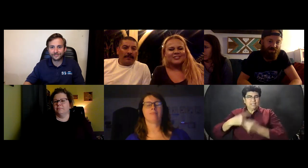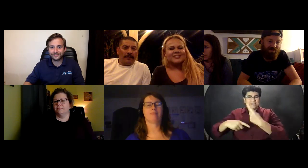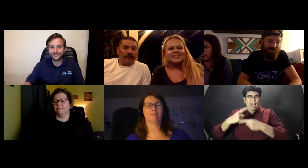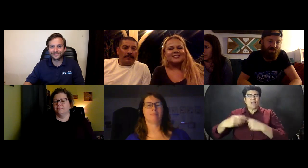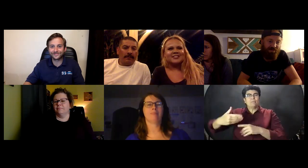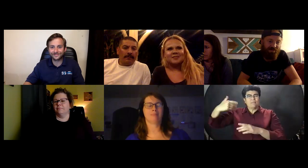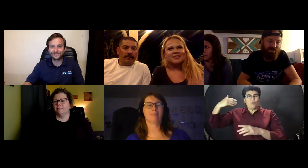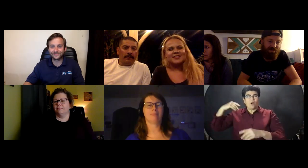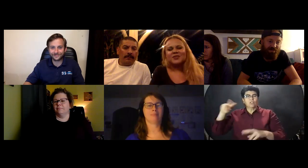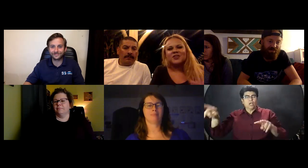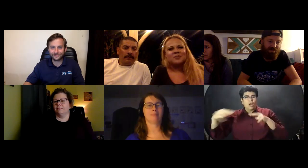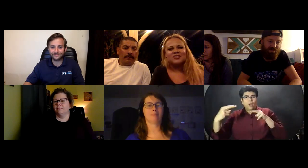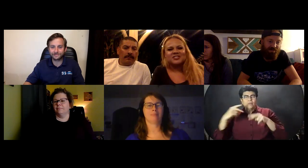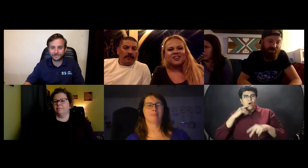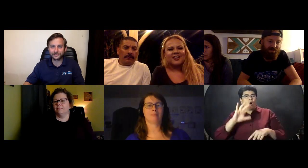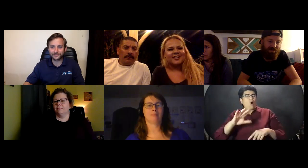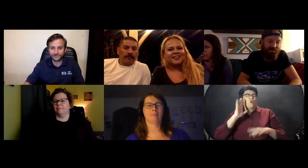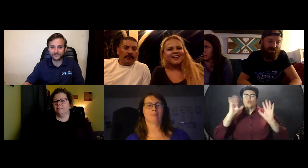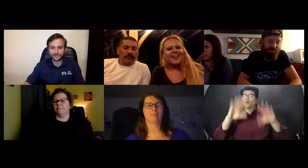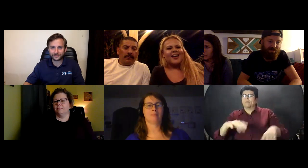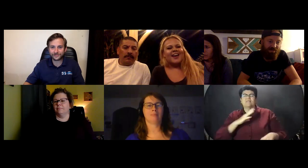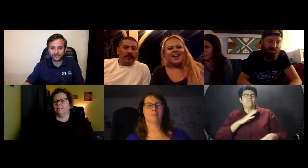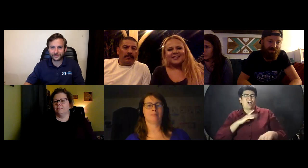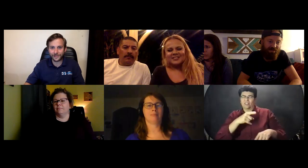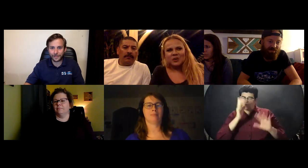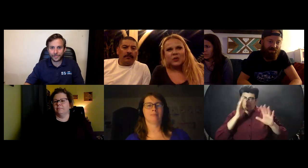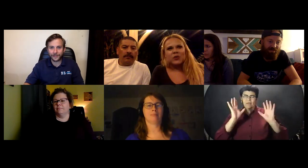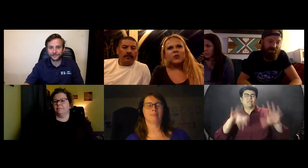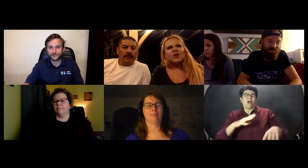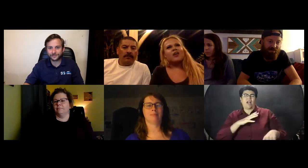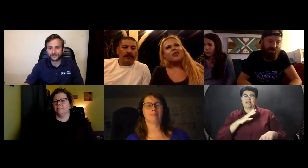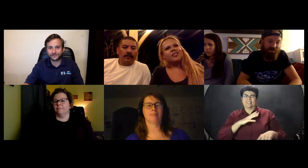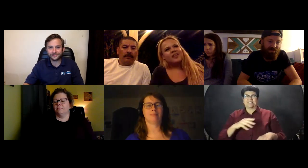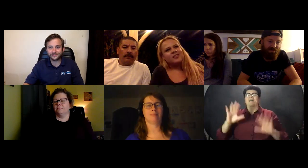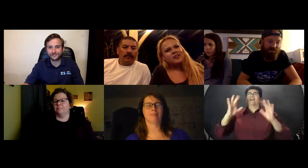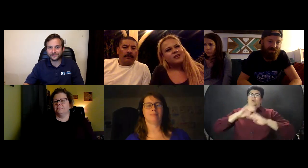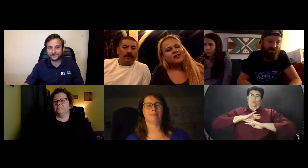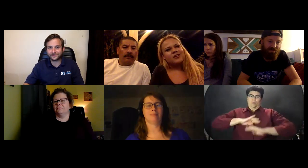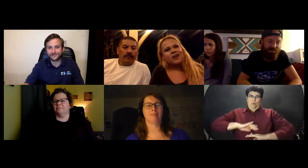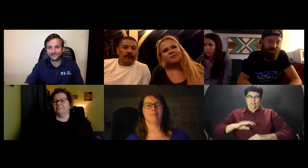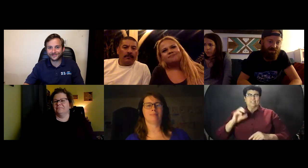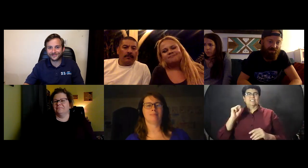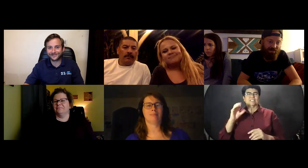just looked at me and said oh you're going to be just fine